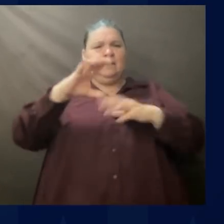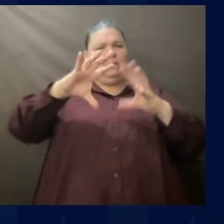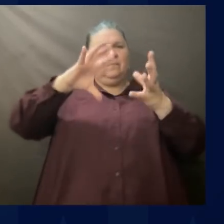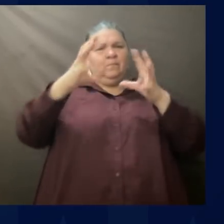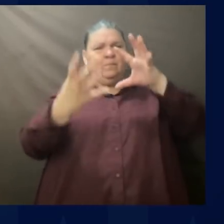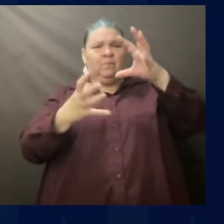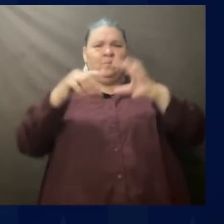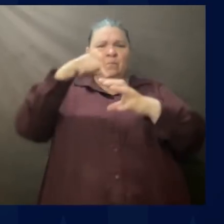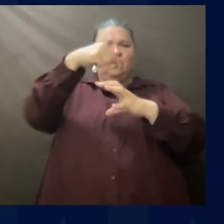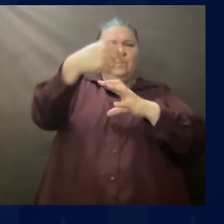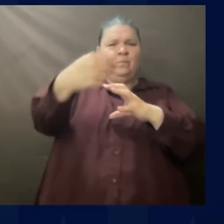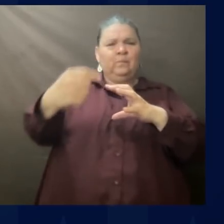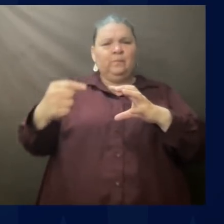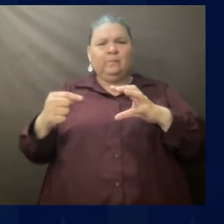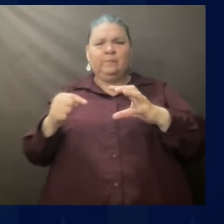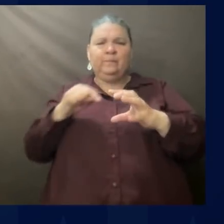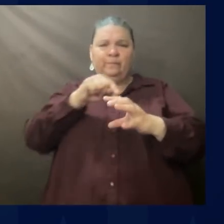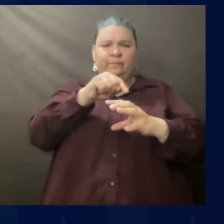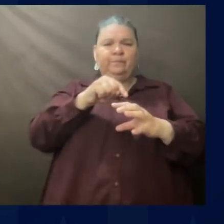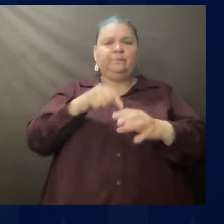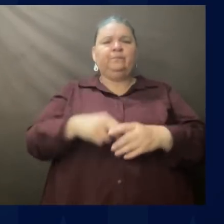but they are never guaranteed, even here in America.